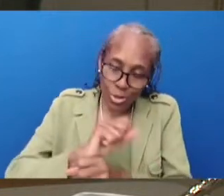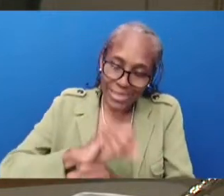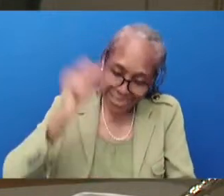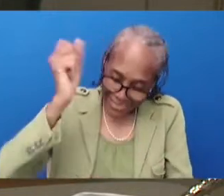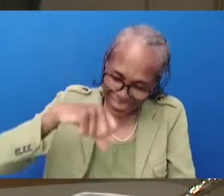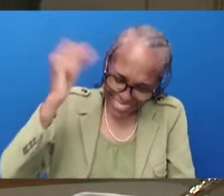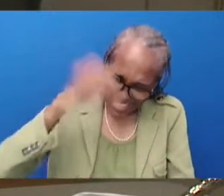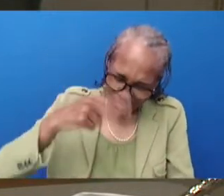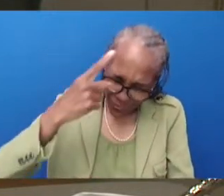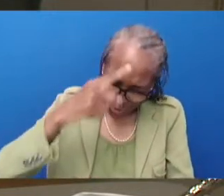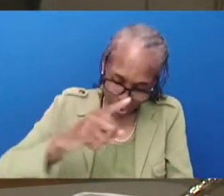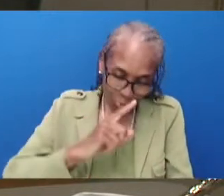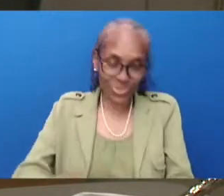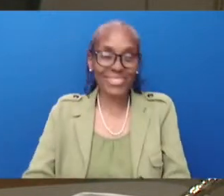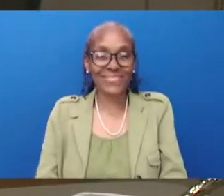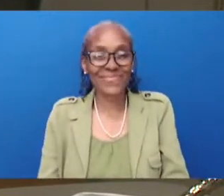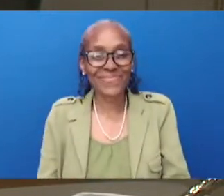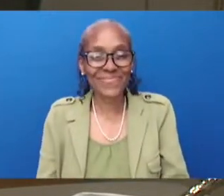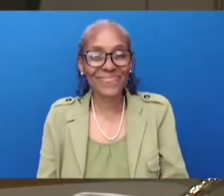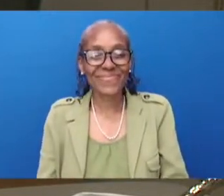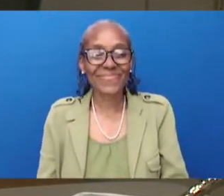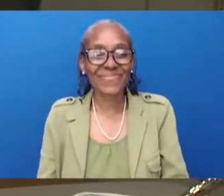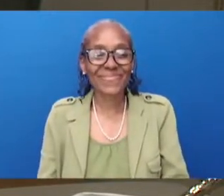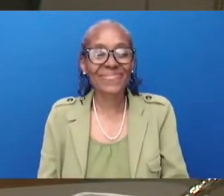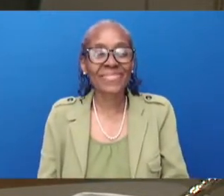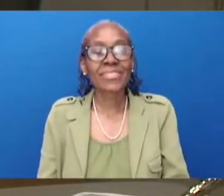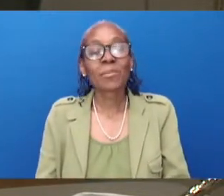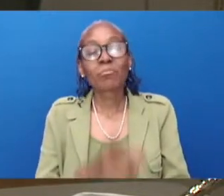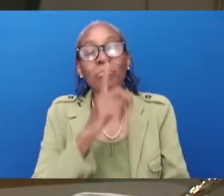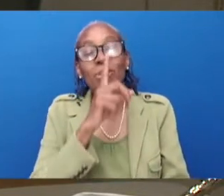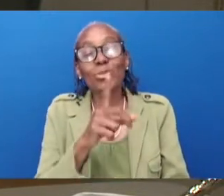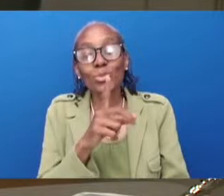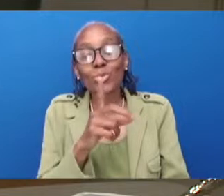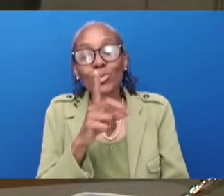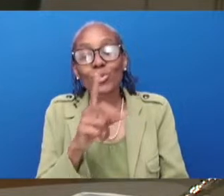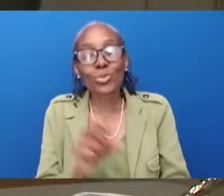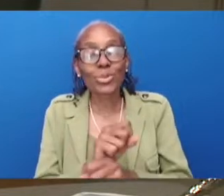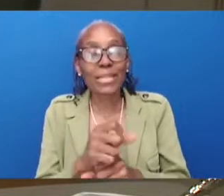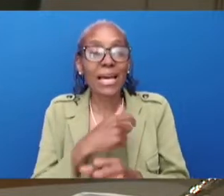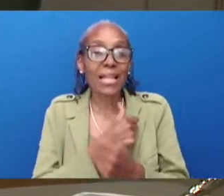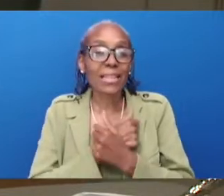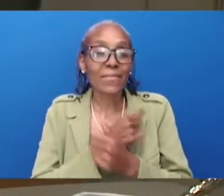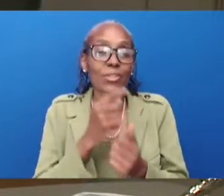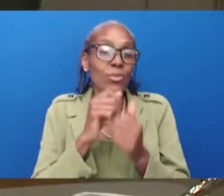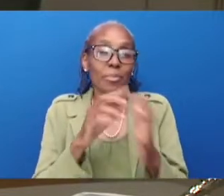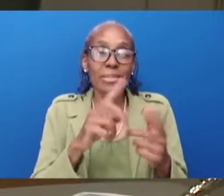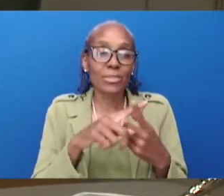I MEAN I'M WORKING, FOR SURE.